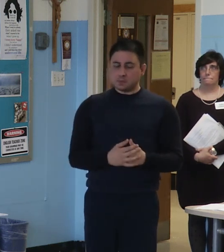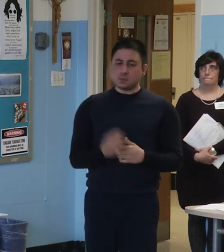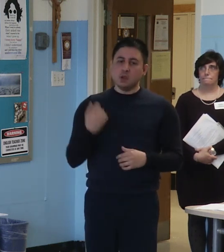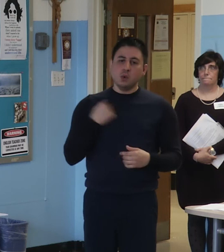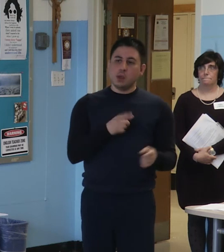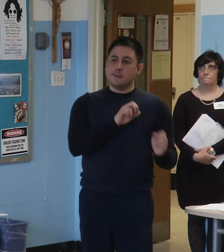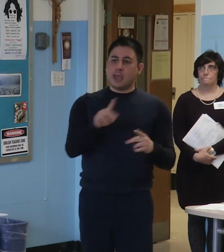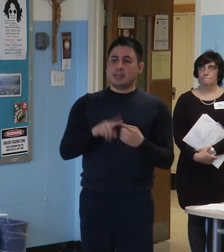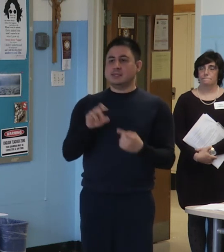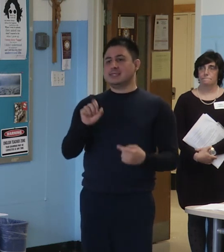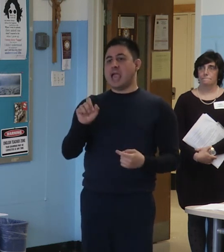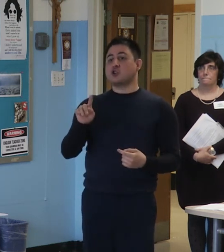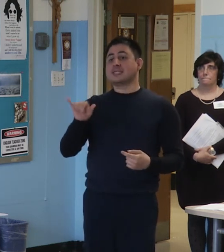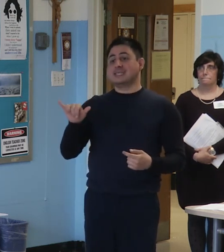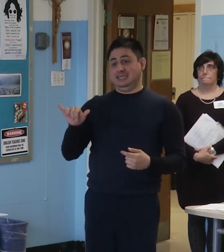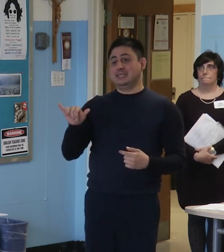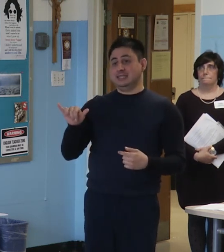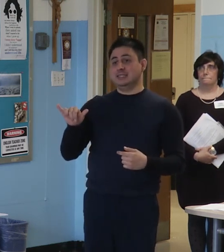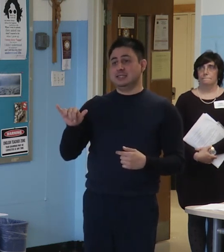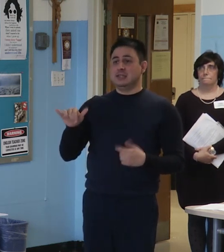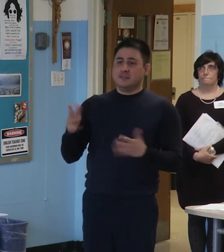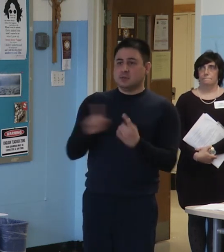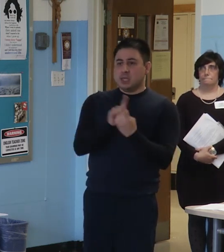sacristy, and I had finished meeting the parents, and Christopher was putting